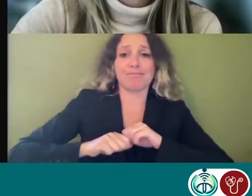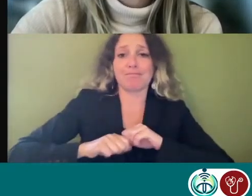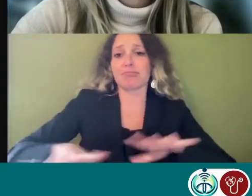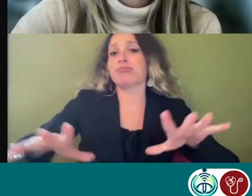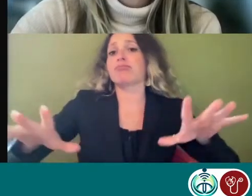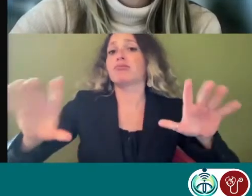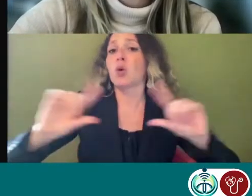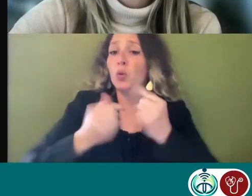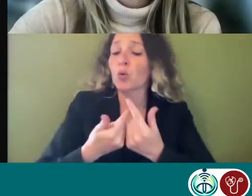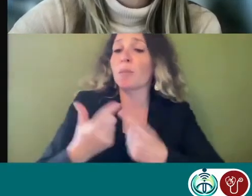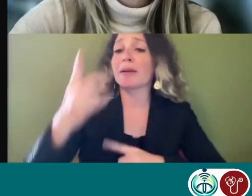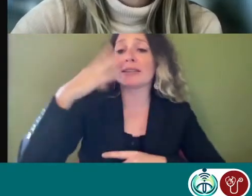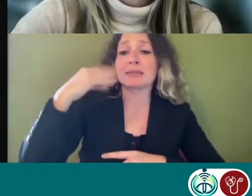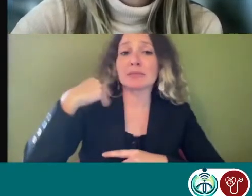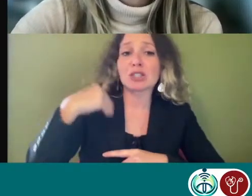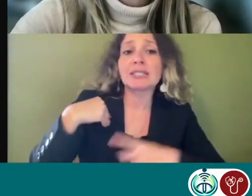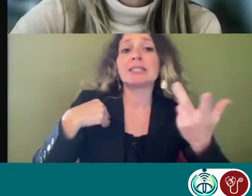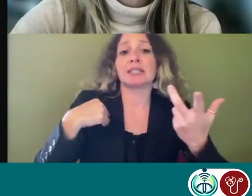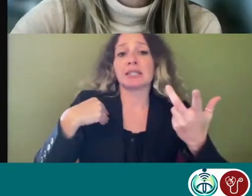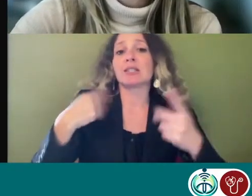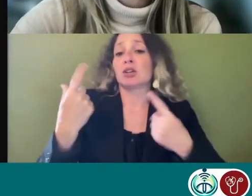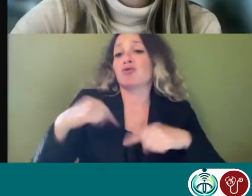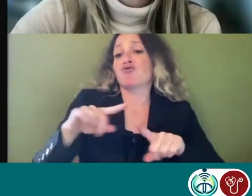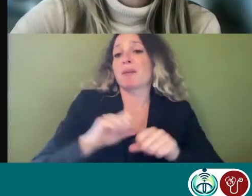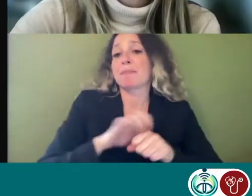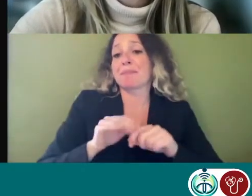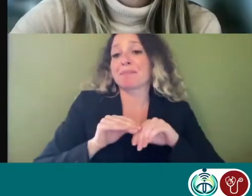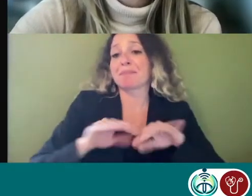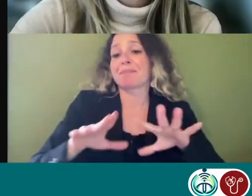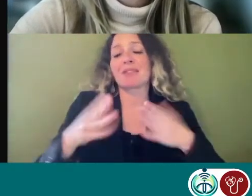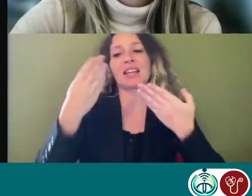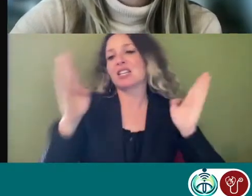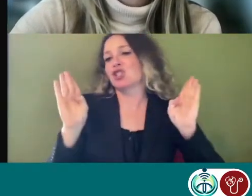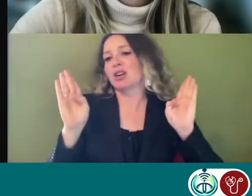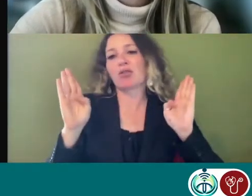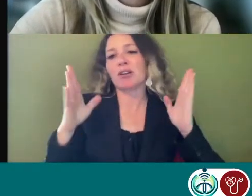including experiences with telemedicine. And for the purposes of this study, we defined